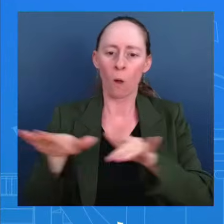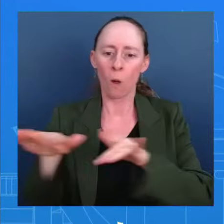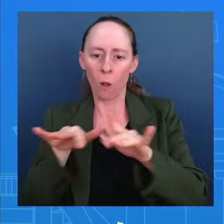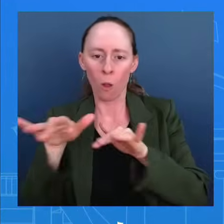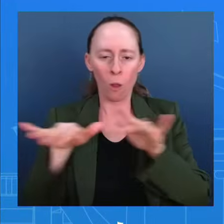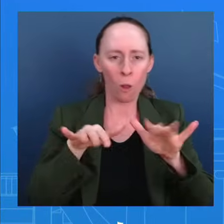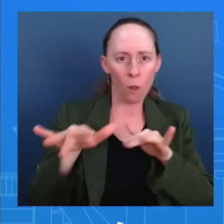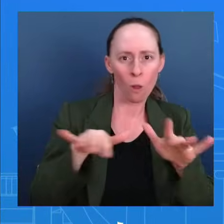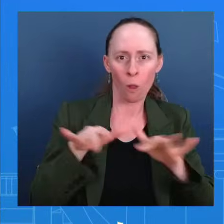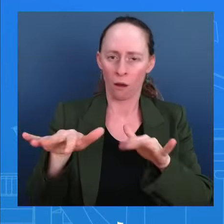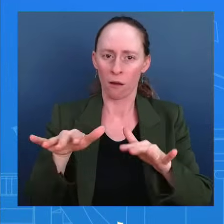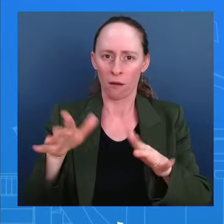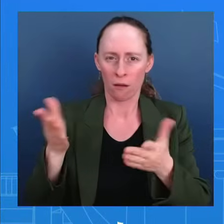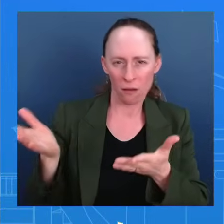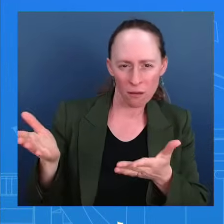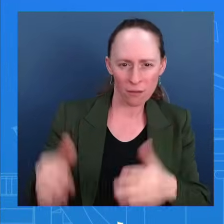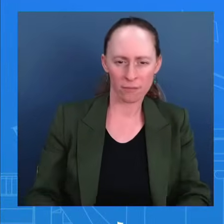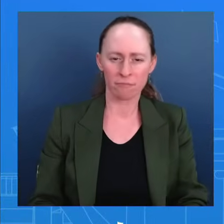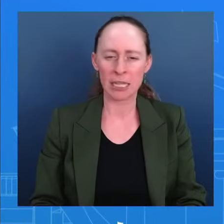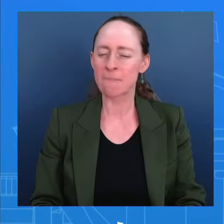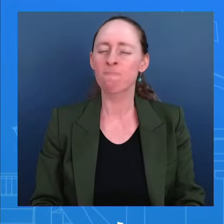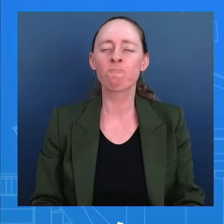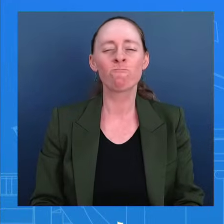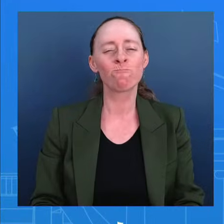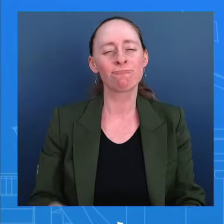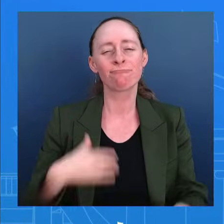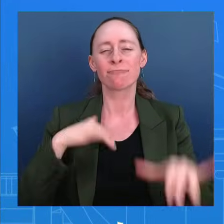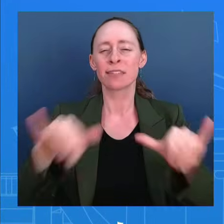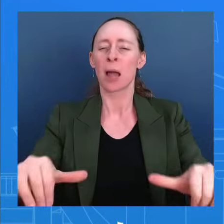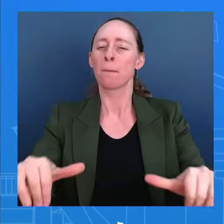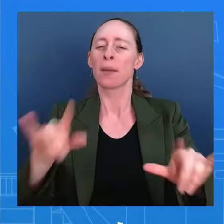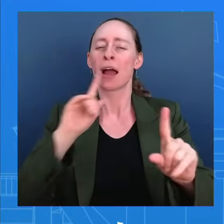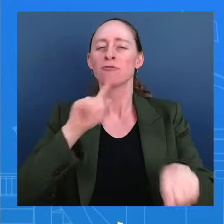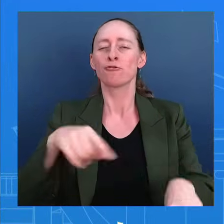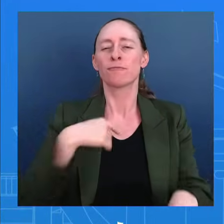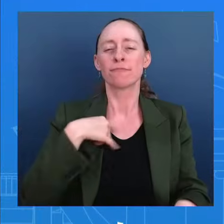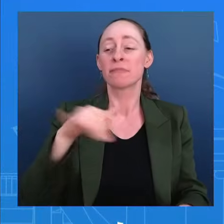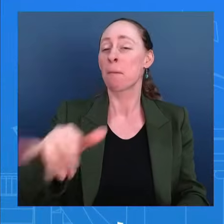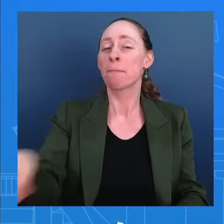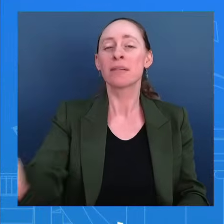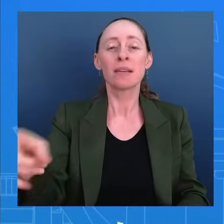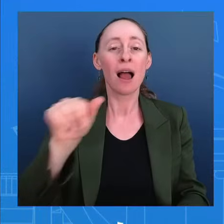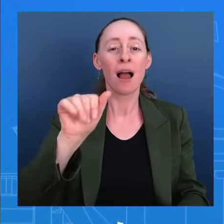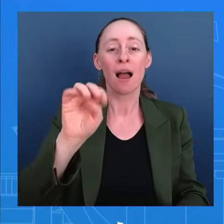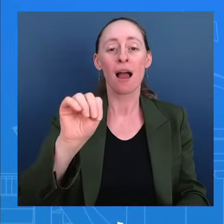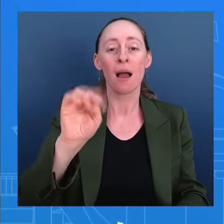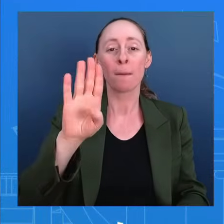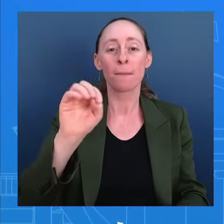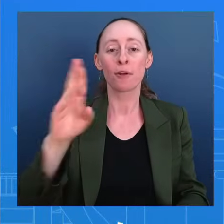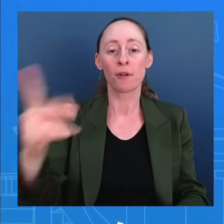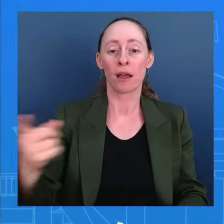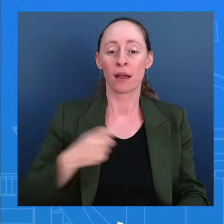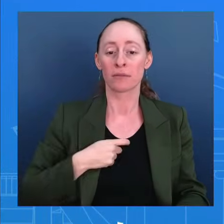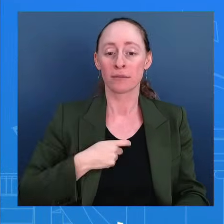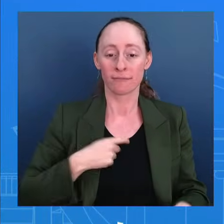which is, as we know, it's one president at a -- at a time. That is how we do our business here in this country,